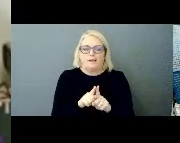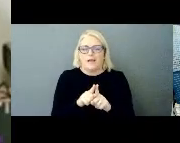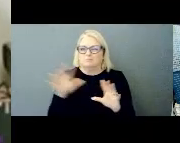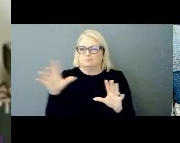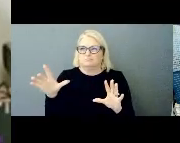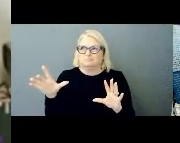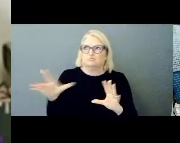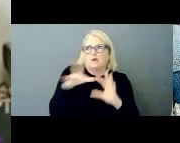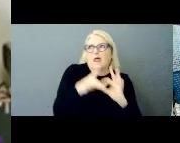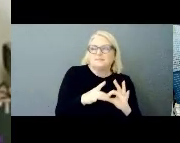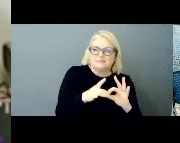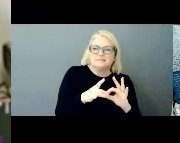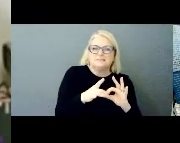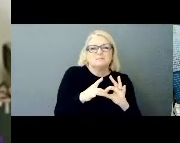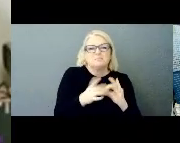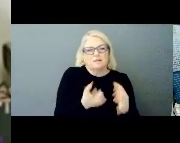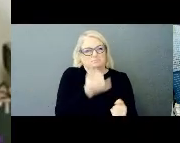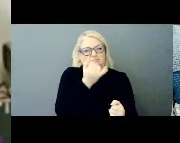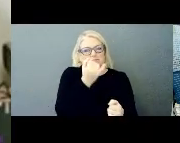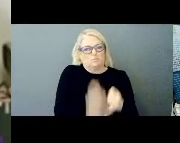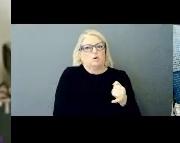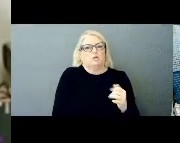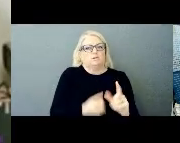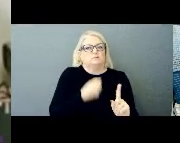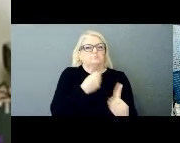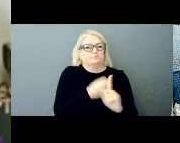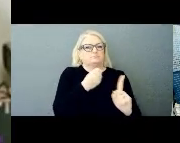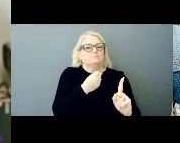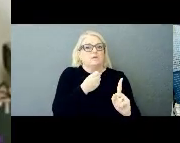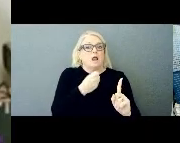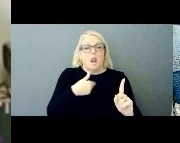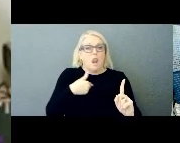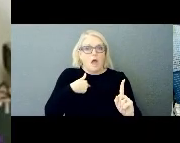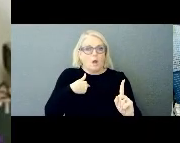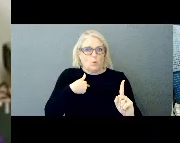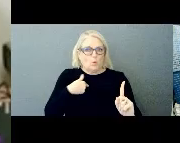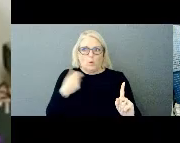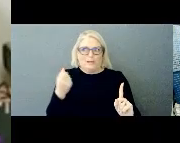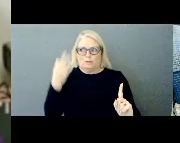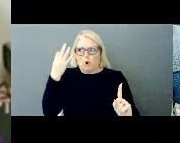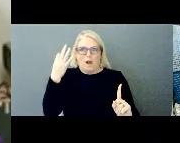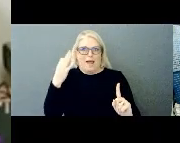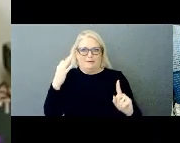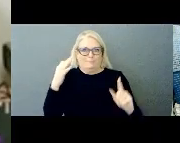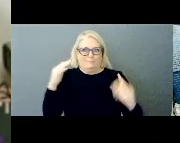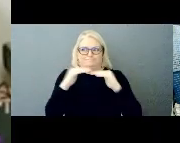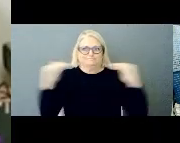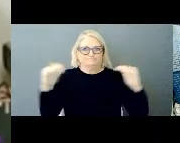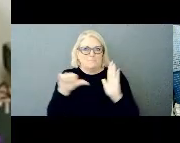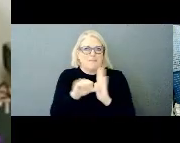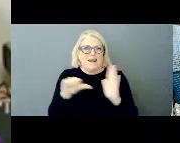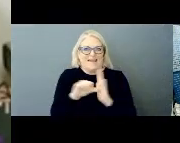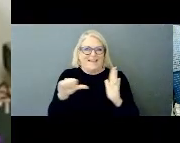but we just don't have that level of investment and level of evidence